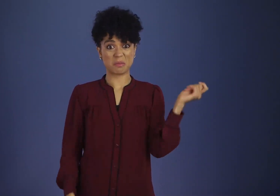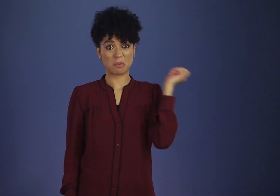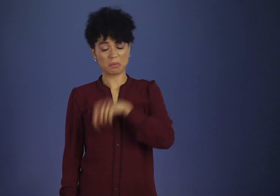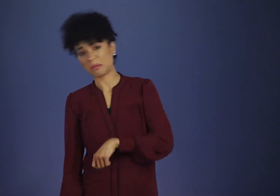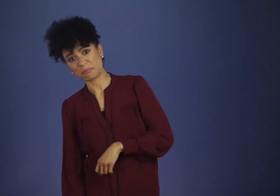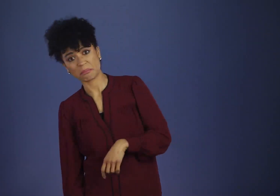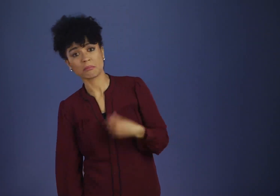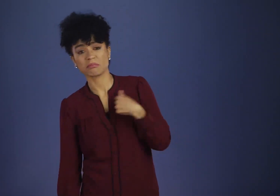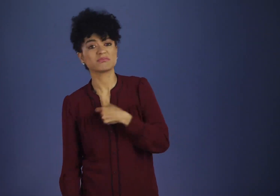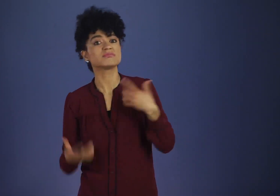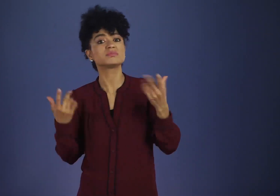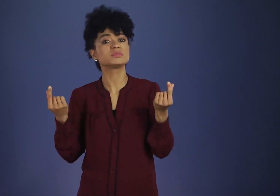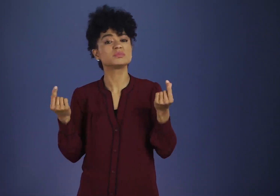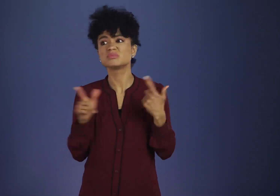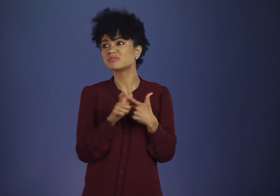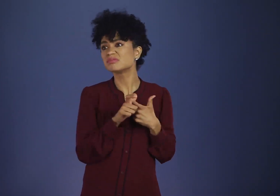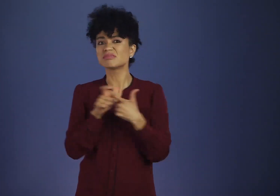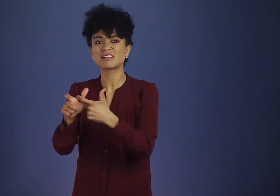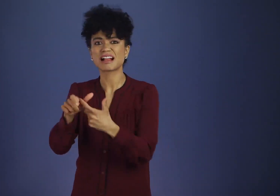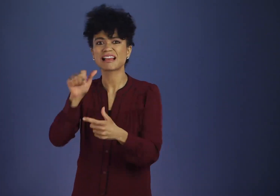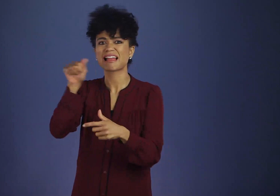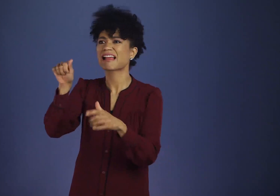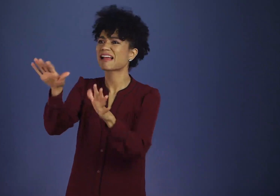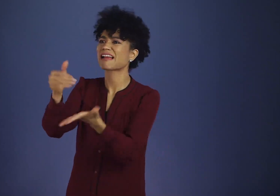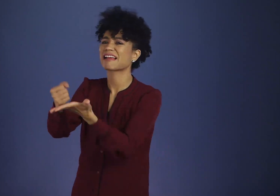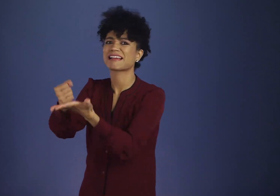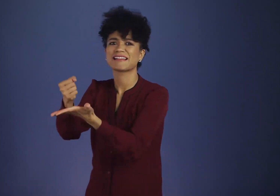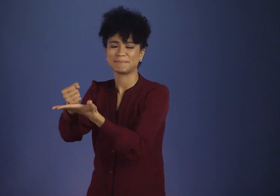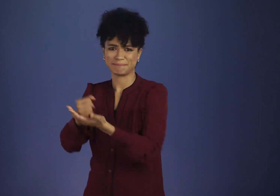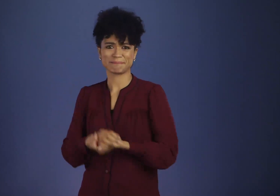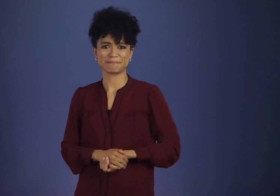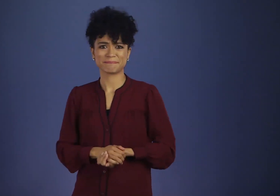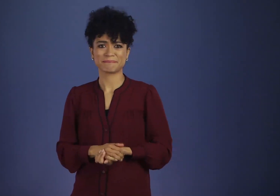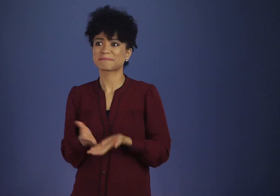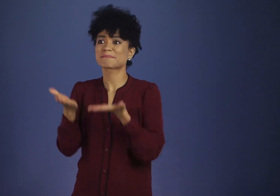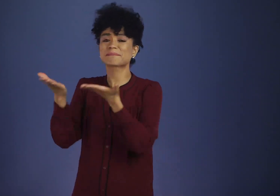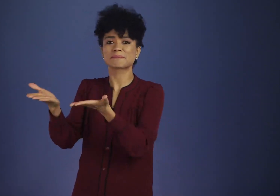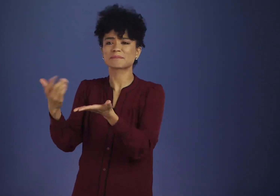Under the lash of alcoholism, we are driven to A.A.,